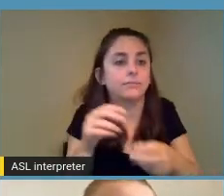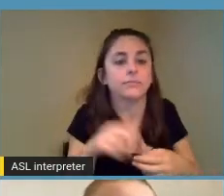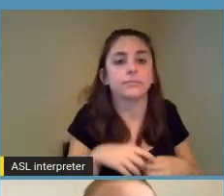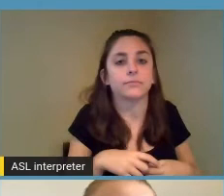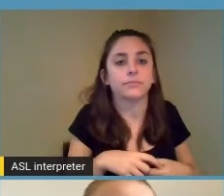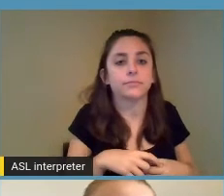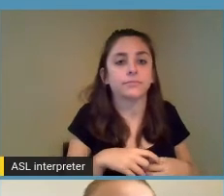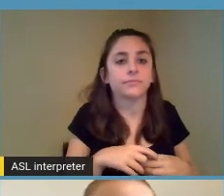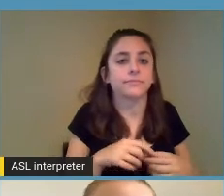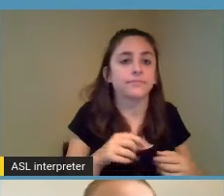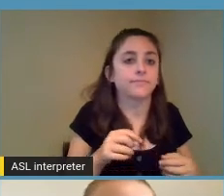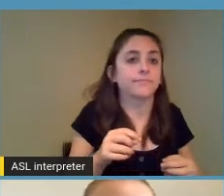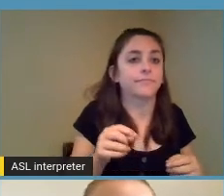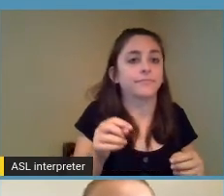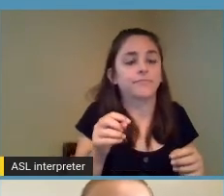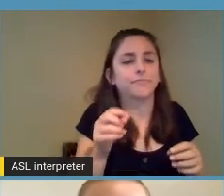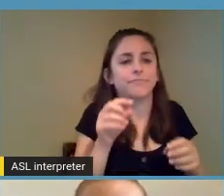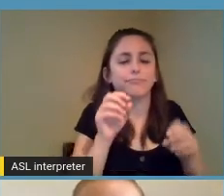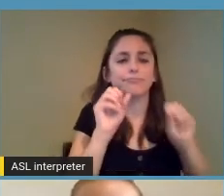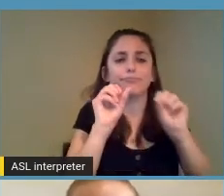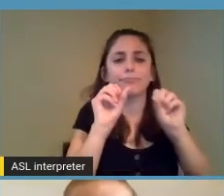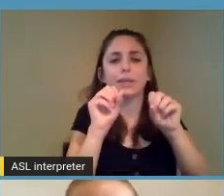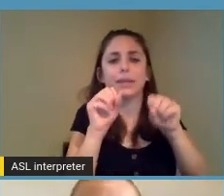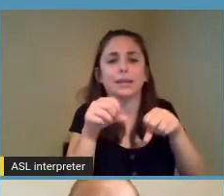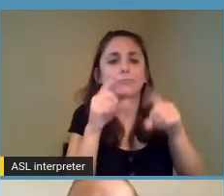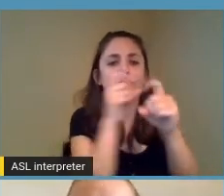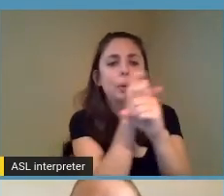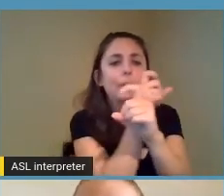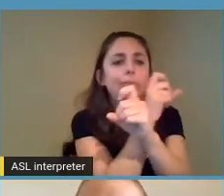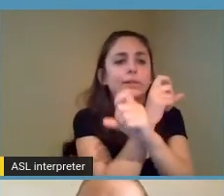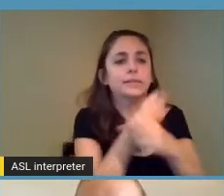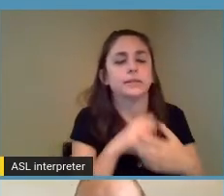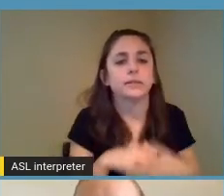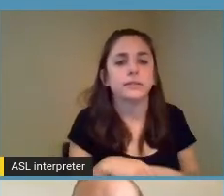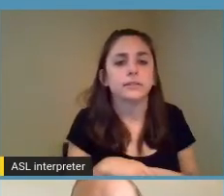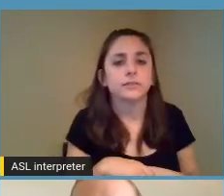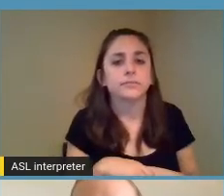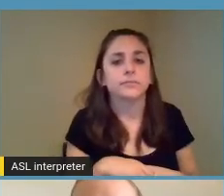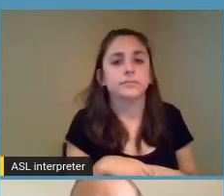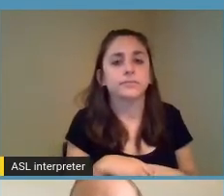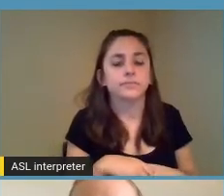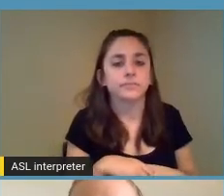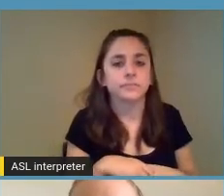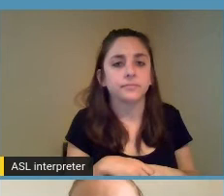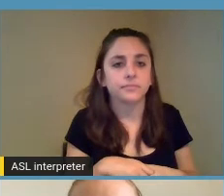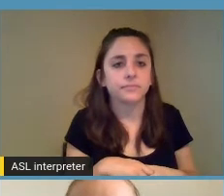out, it is very intuitive in that you grab the edges and move. So there is a kind of,